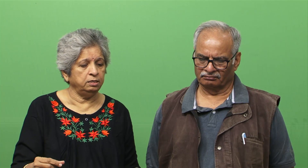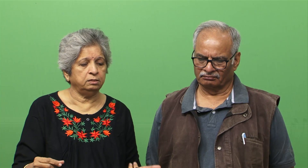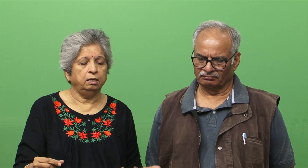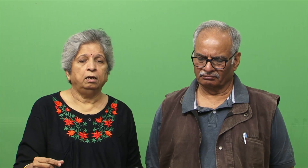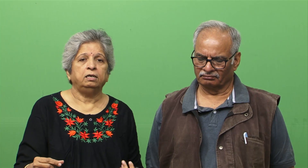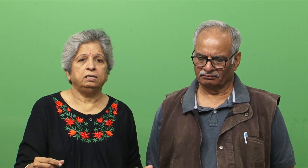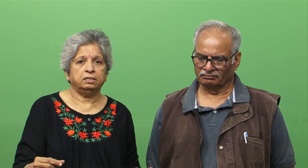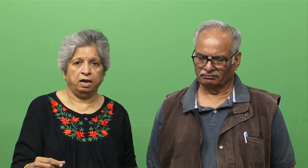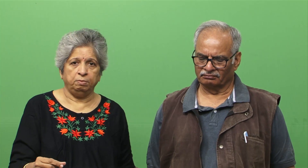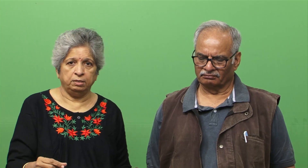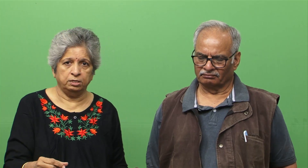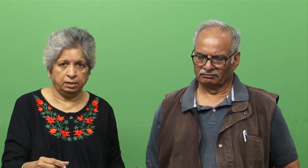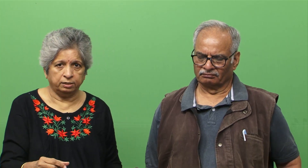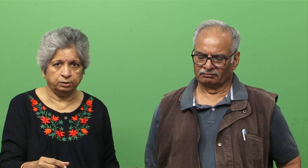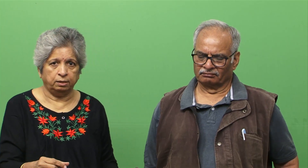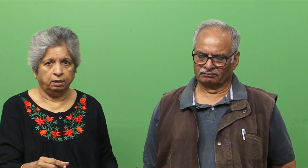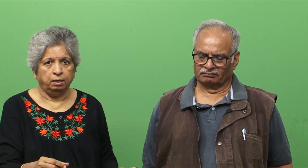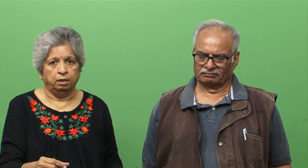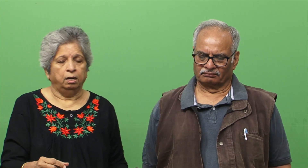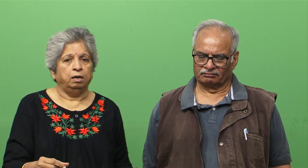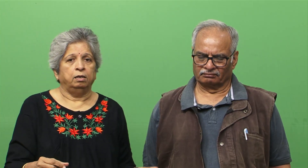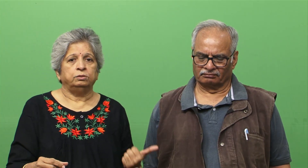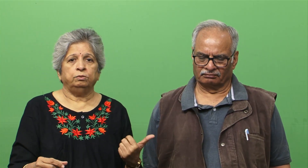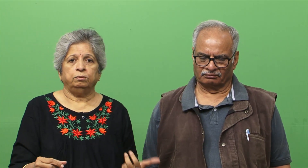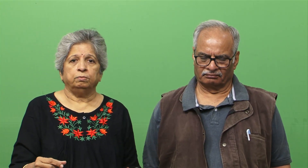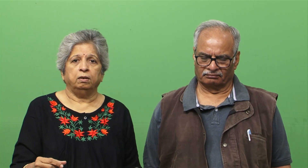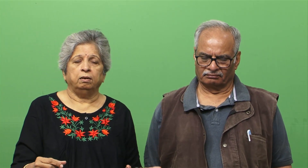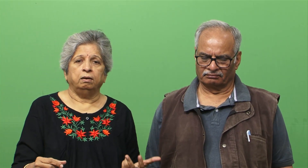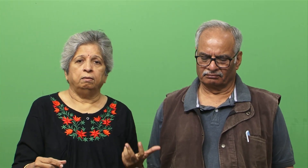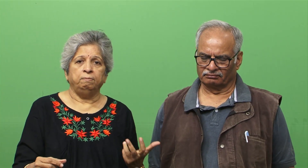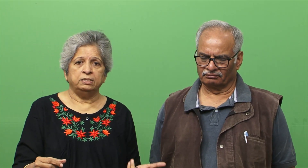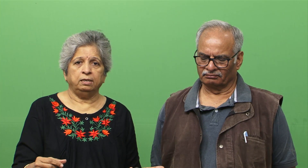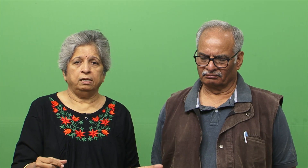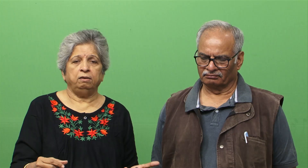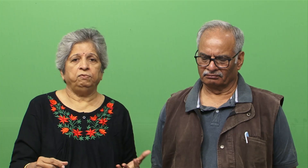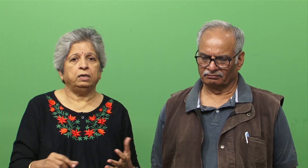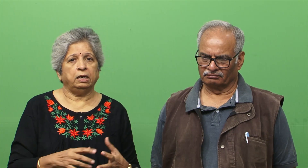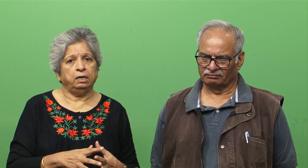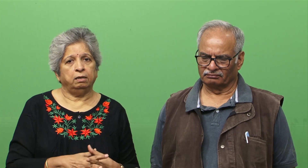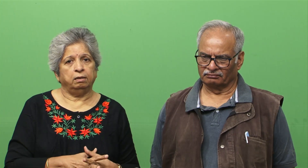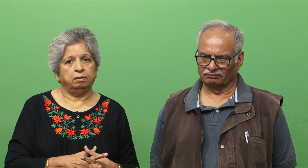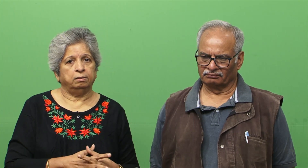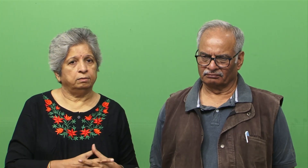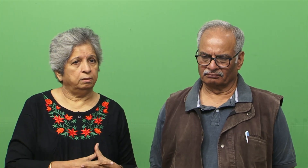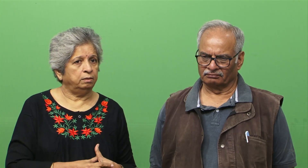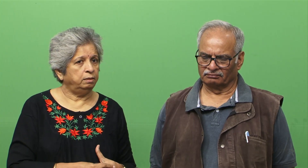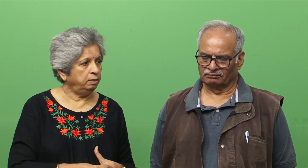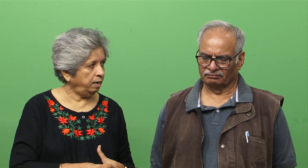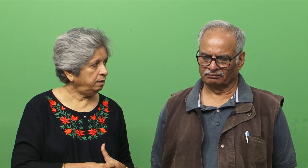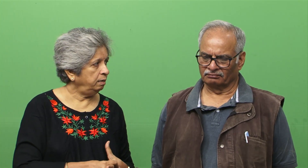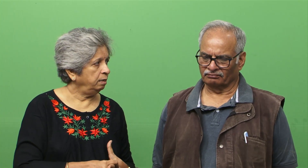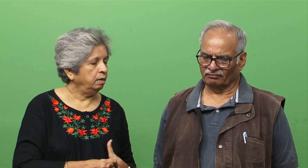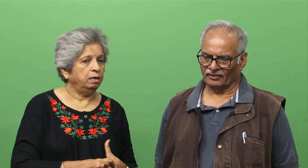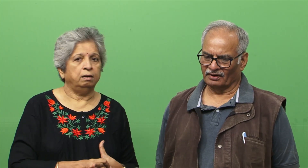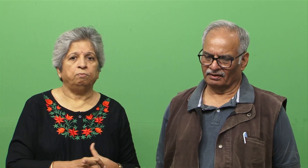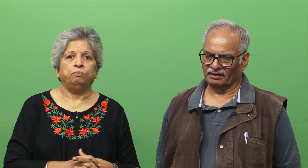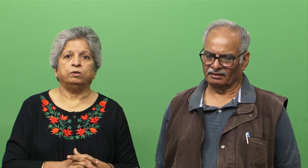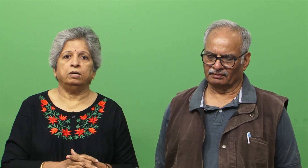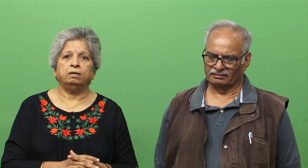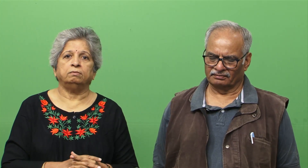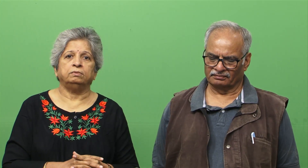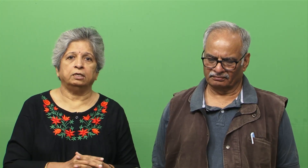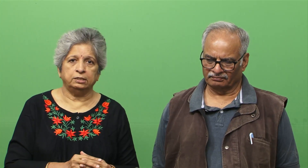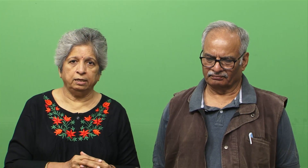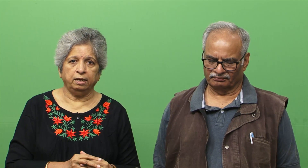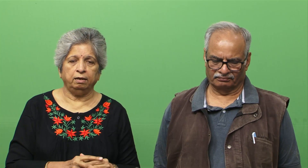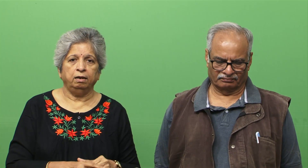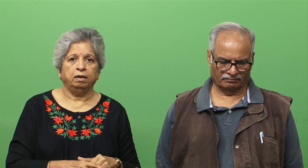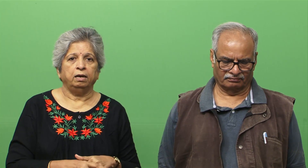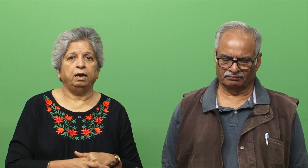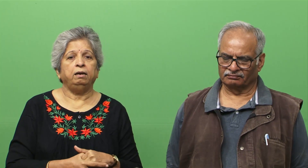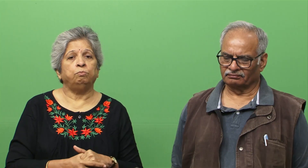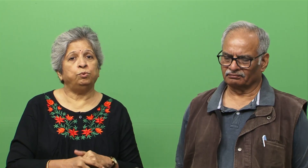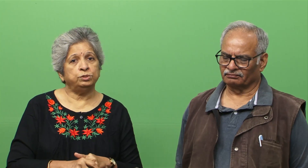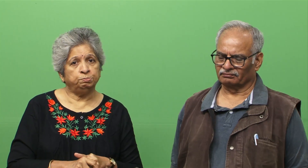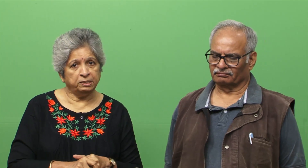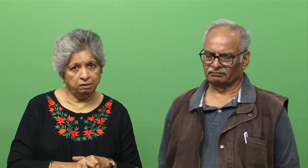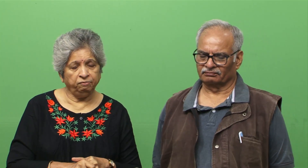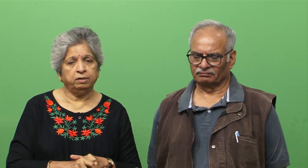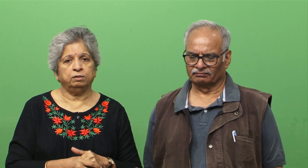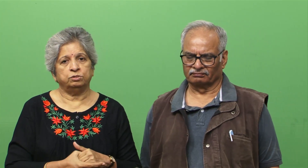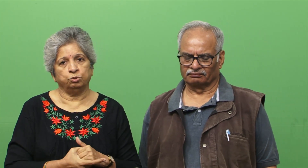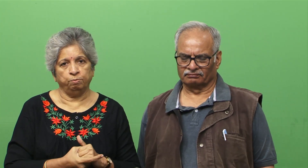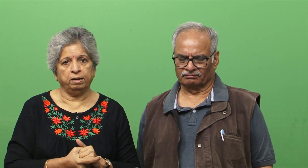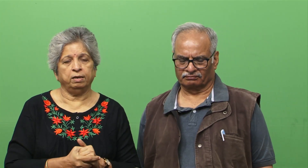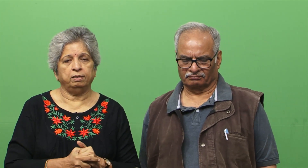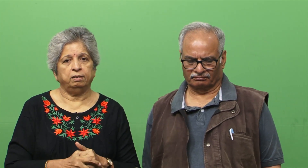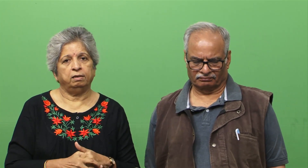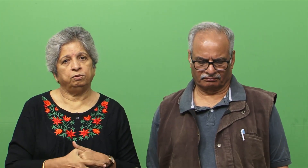is describ in this lecture so basically week n for the nursing care and more specific stoa care you